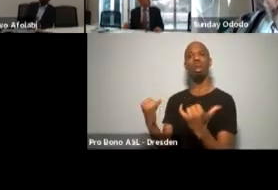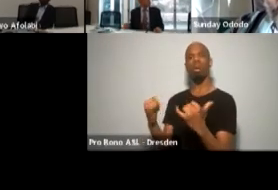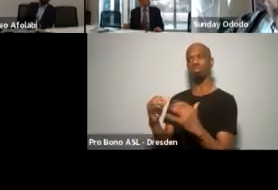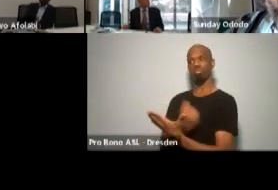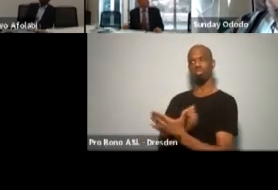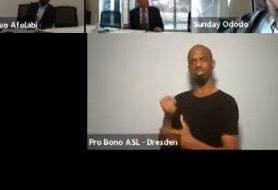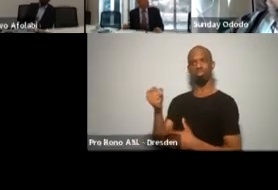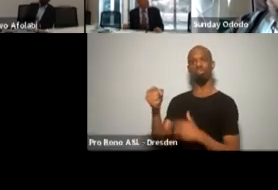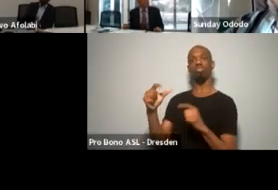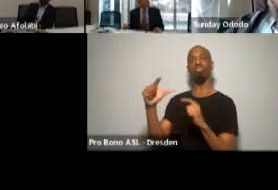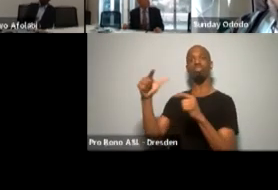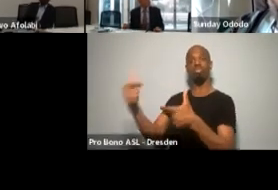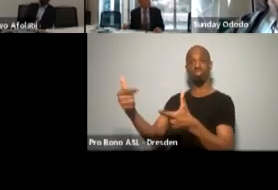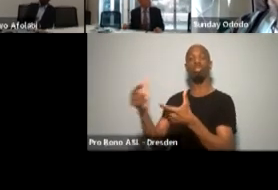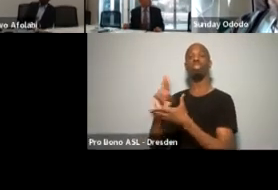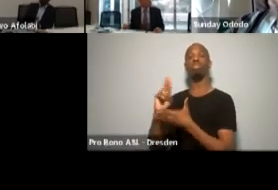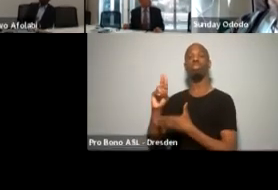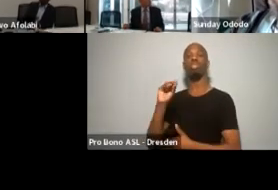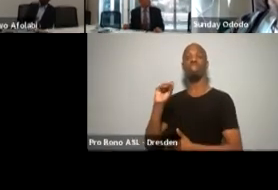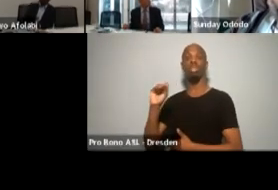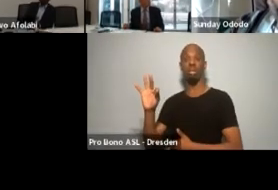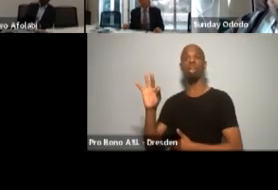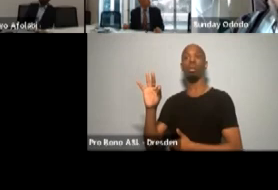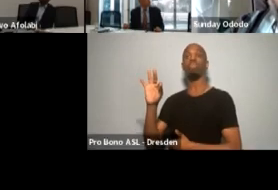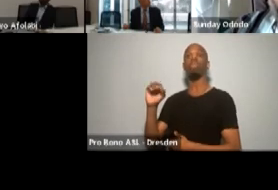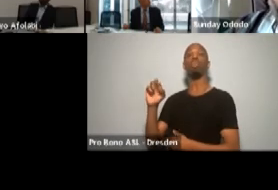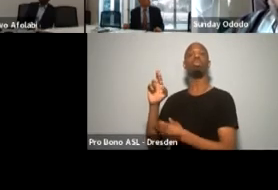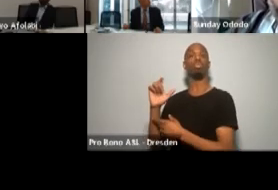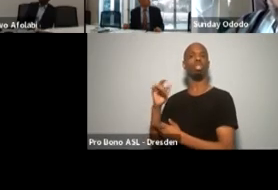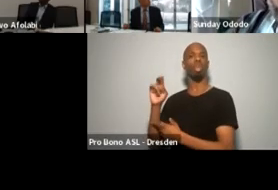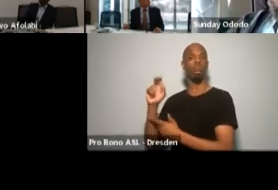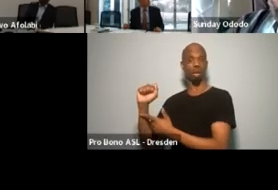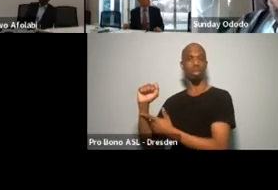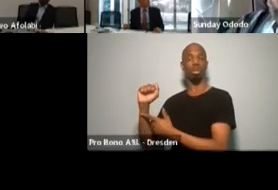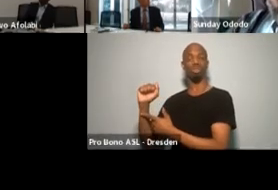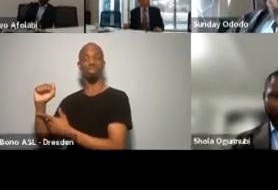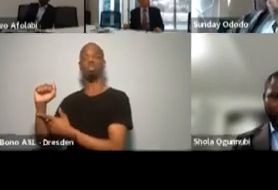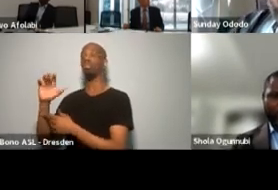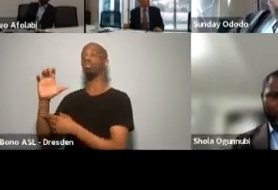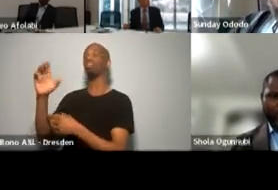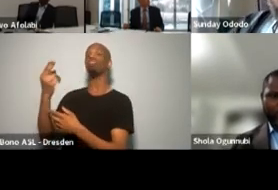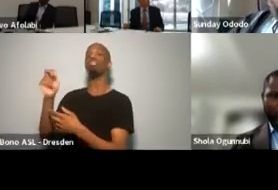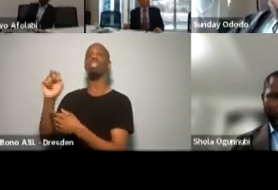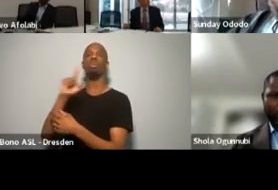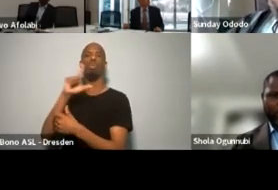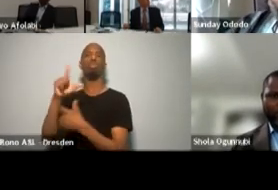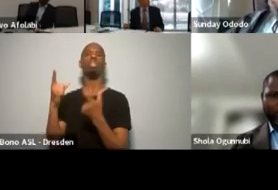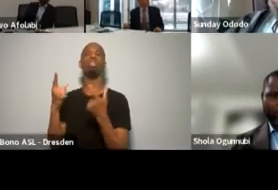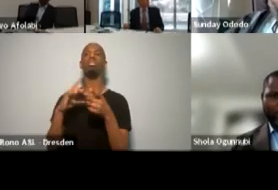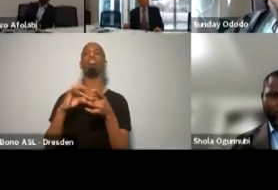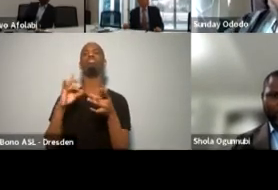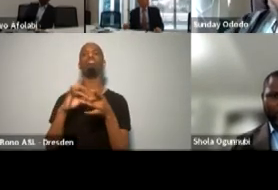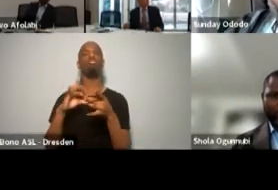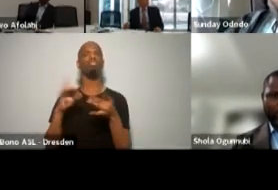to deliver some opening remarks and welcoming remarks. Jeff, are you on line?